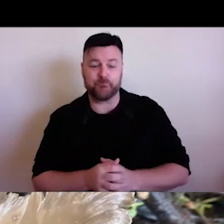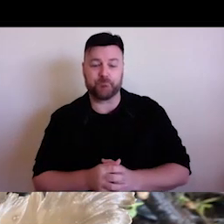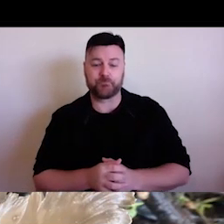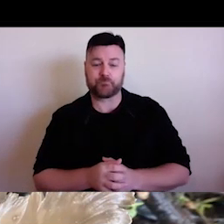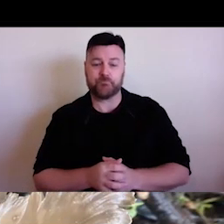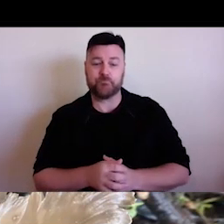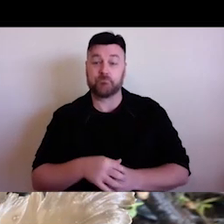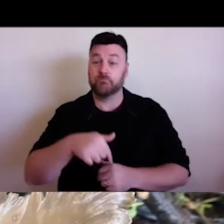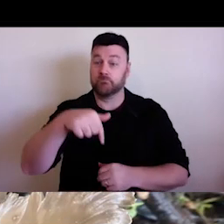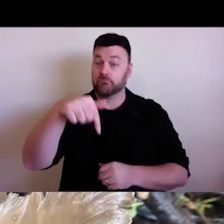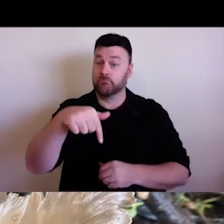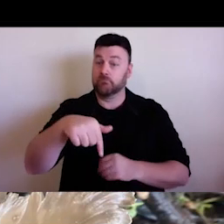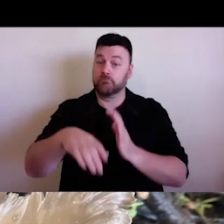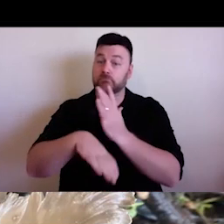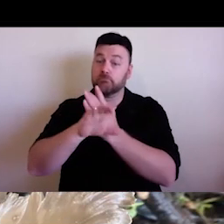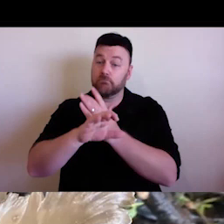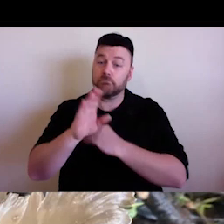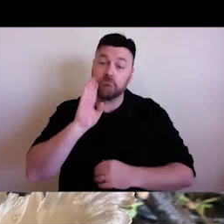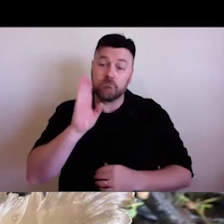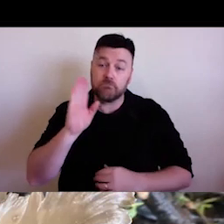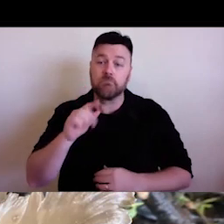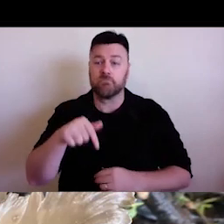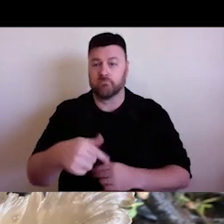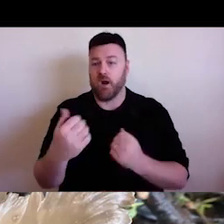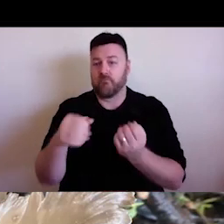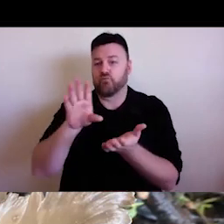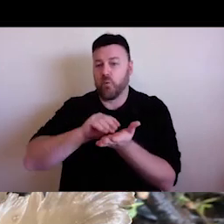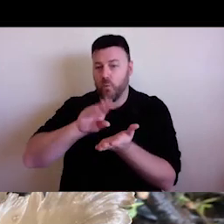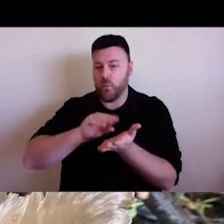this. Yes, we really encourage you to strongly to sit with these